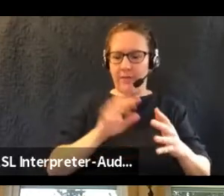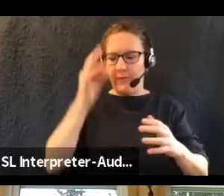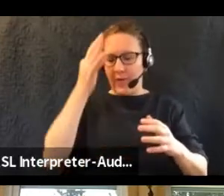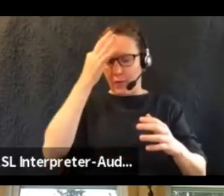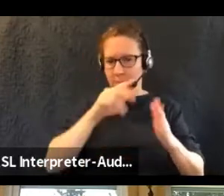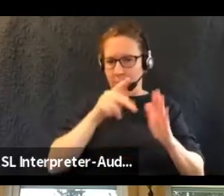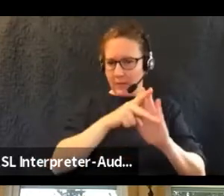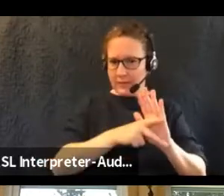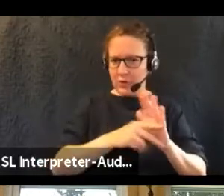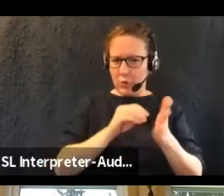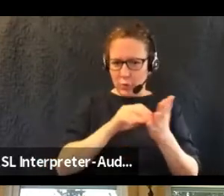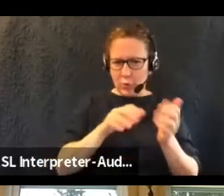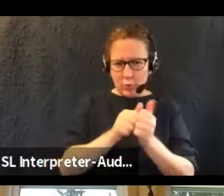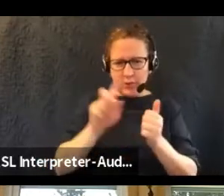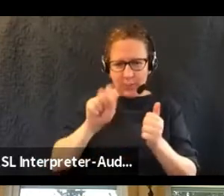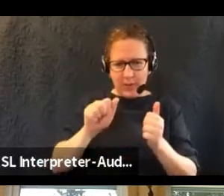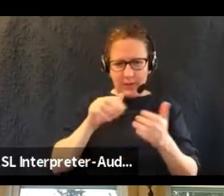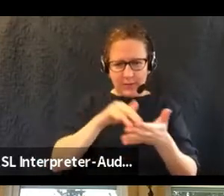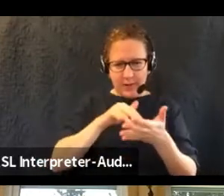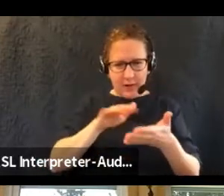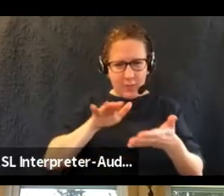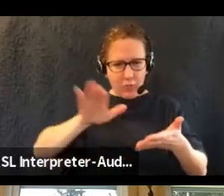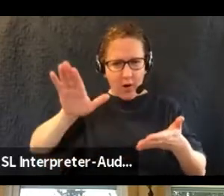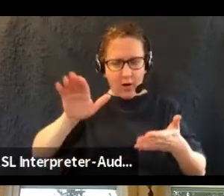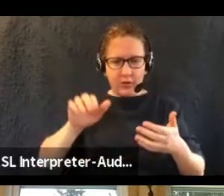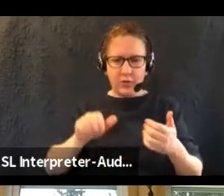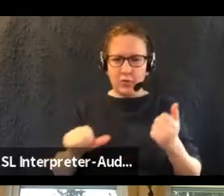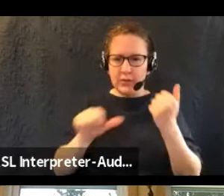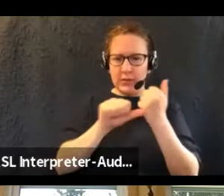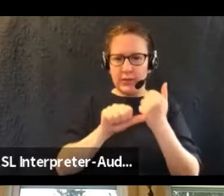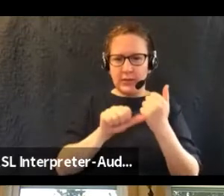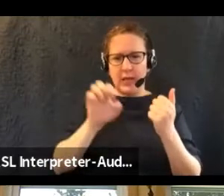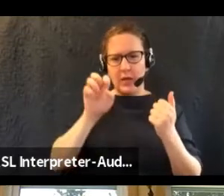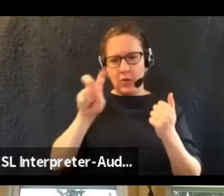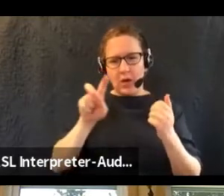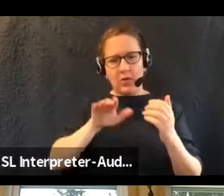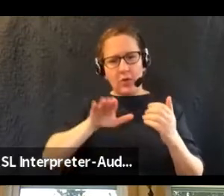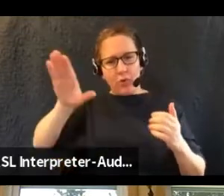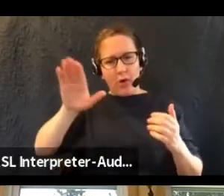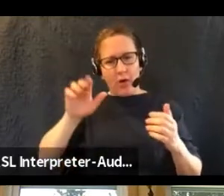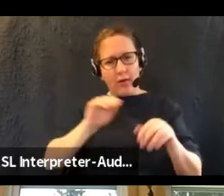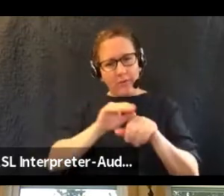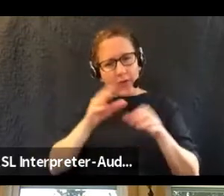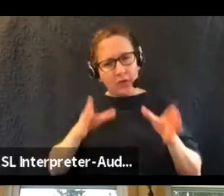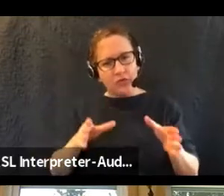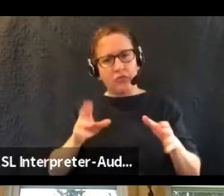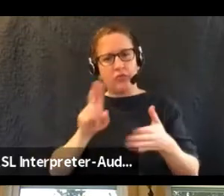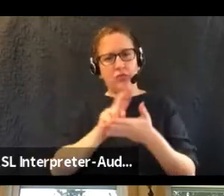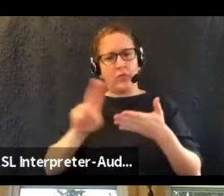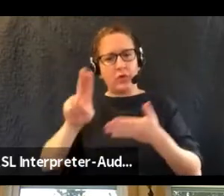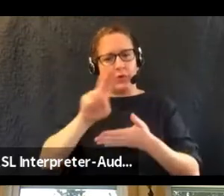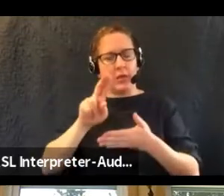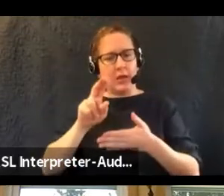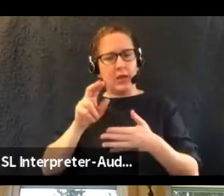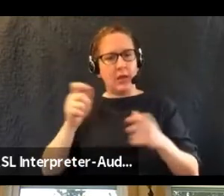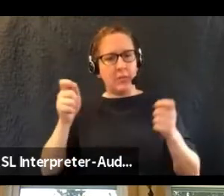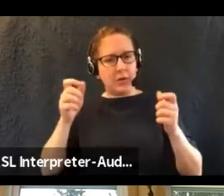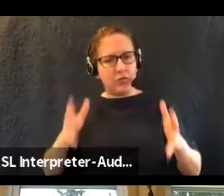to assist education abroad advisers, university administrators, and to work collaboratively